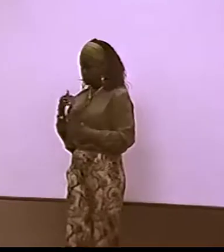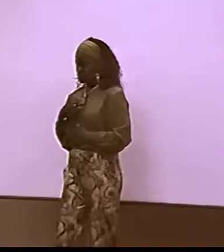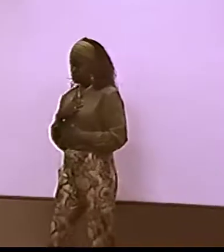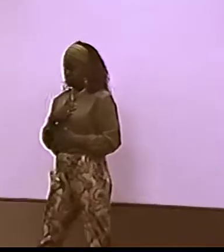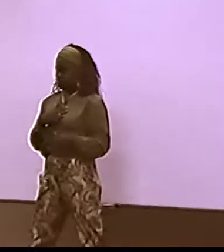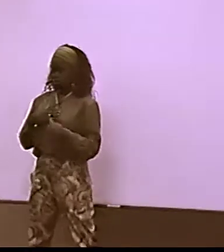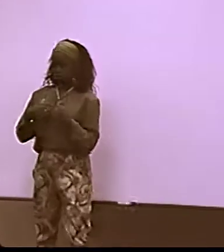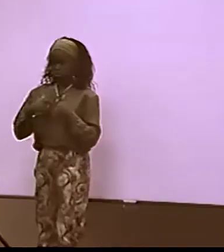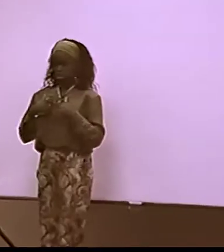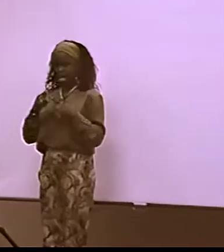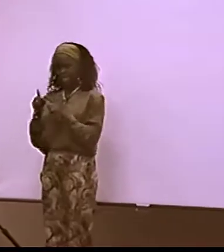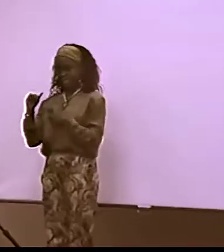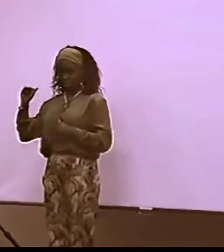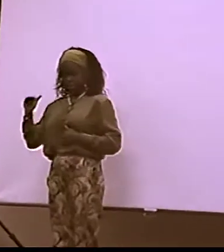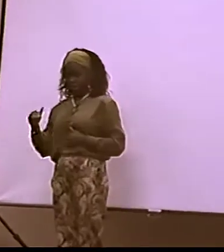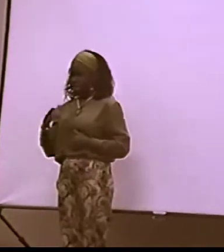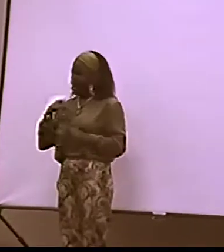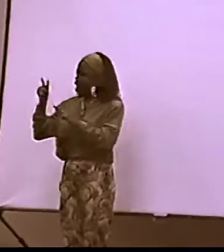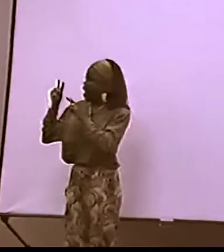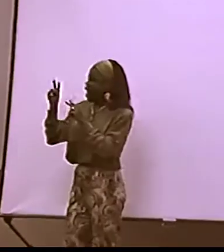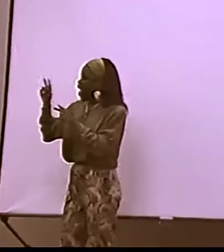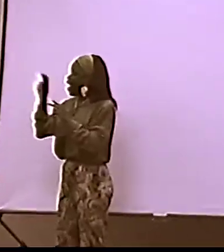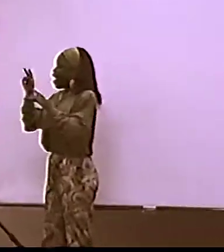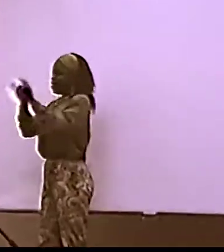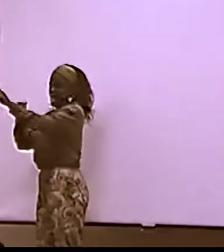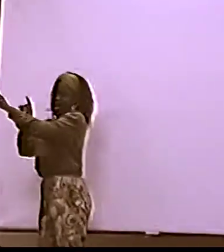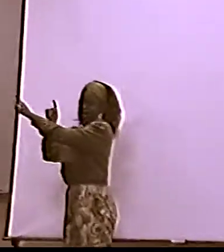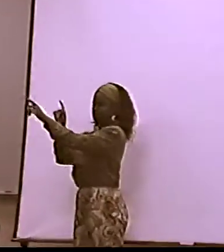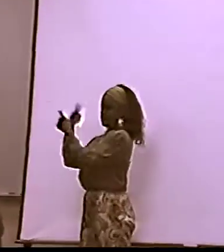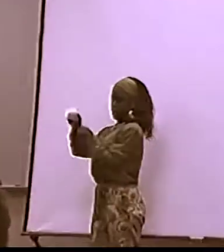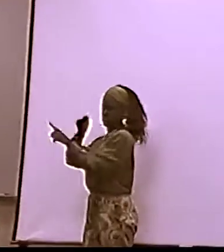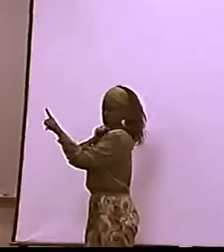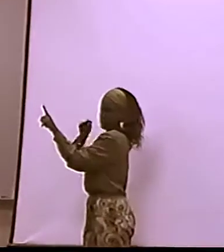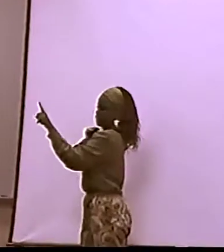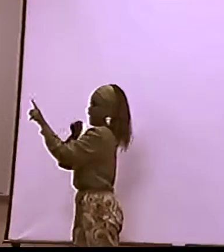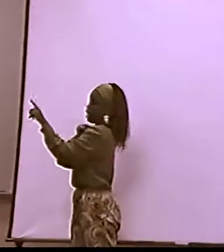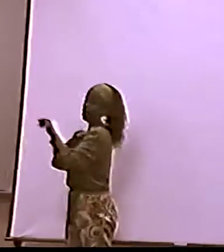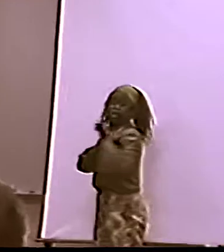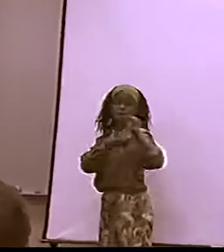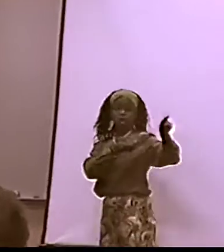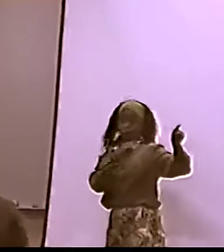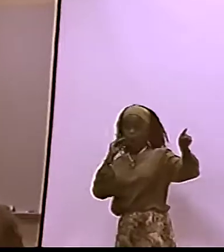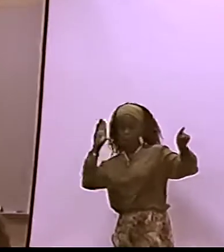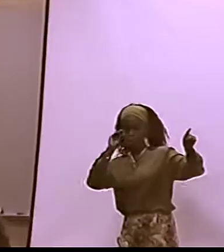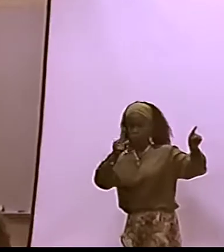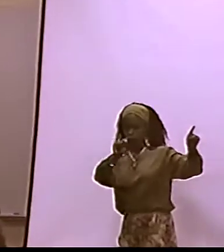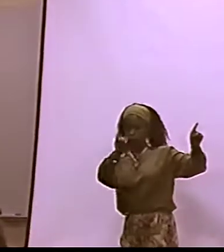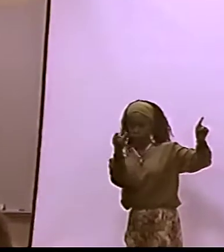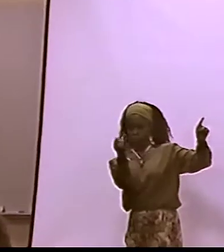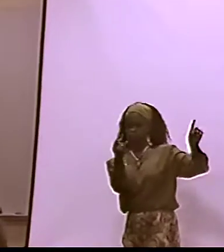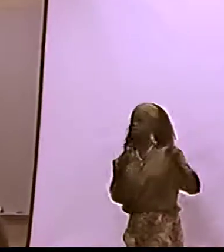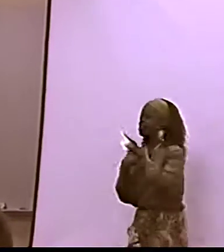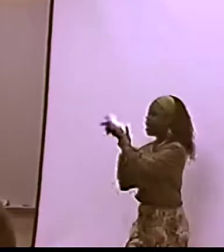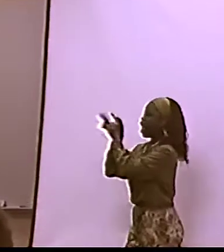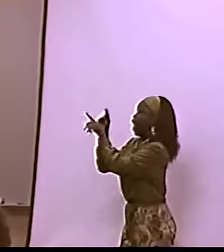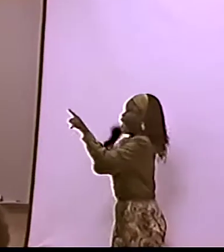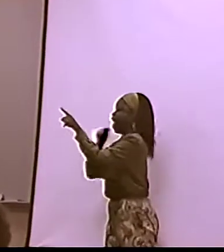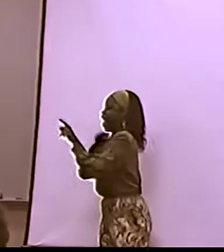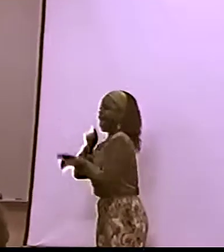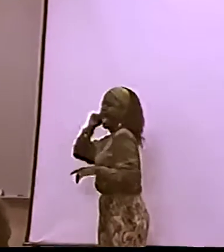THIS IS EDITED SEGMENT BEFORE WE'LL BE SHOWING YOU. SO, THERE'S A YOUNG PERSON, A YOUNG GIRL,